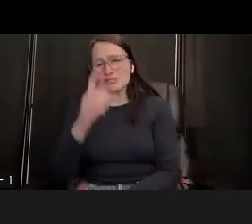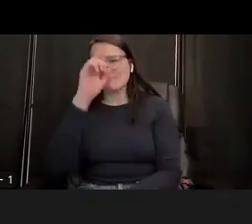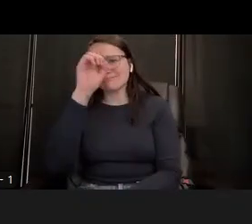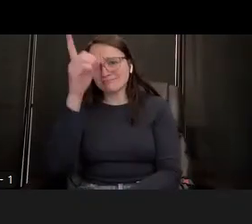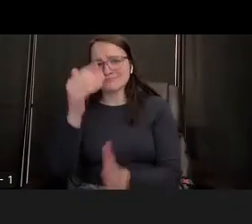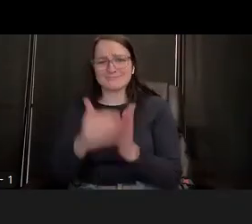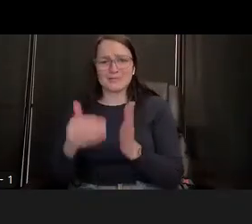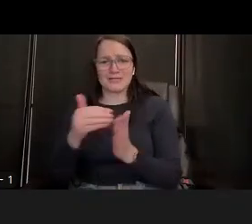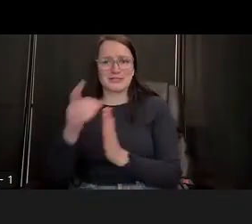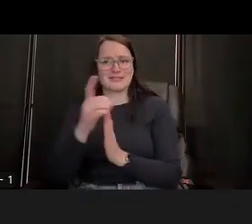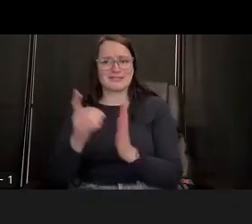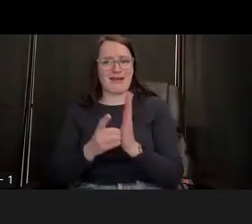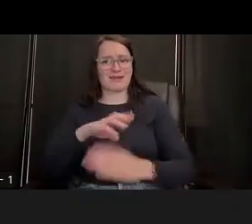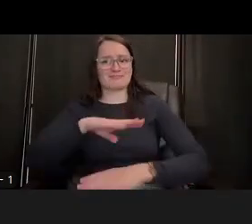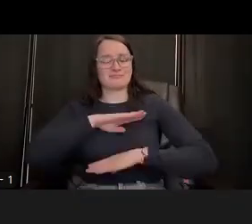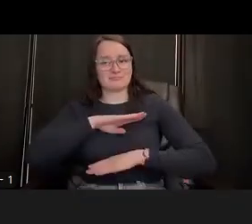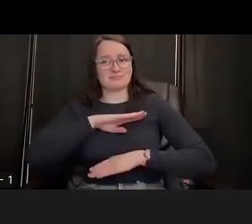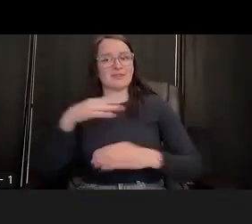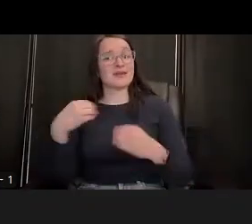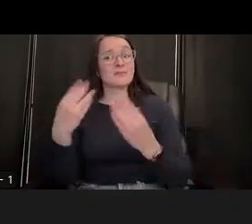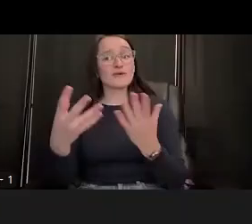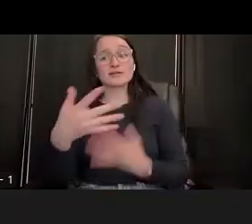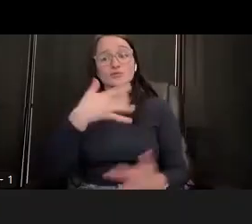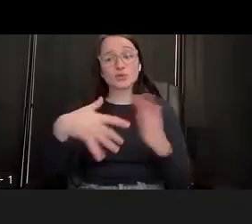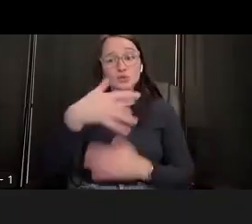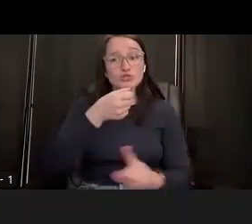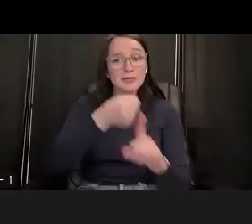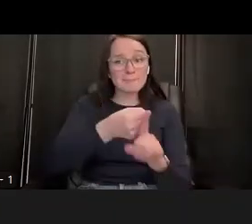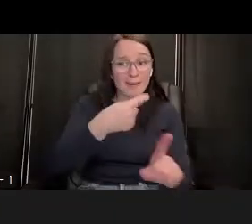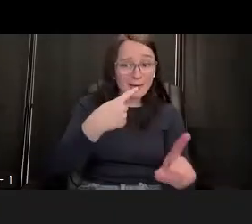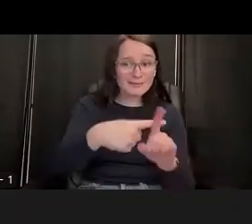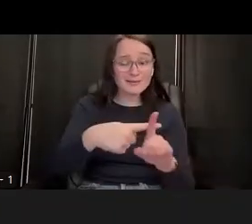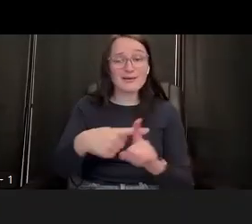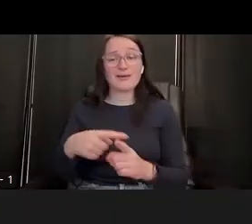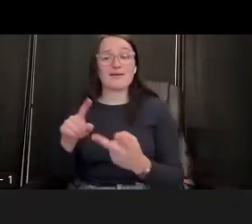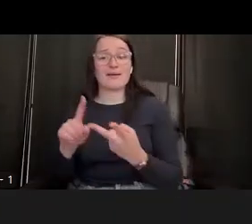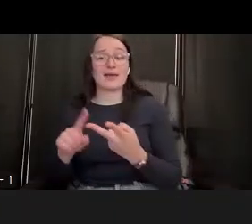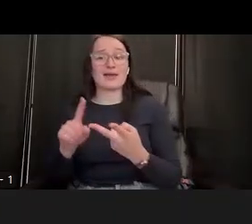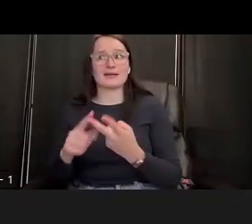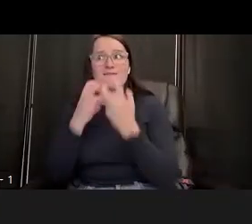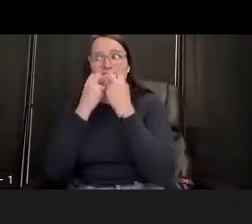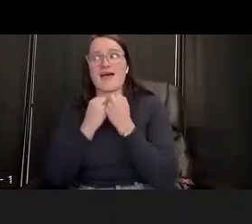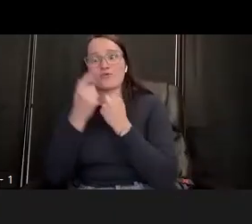approach that delivers both social impact and operational value. Ultimately if we want